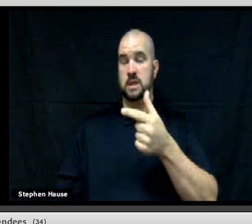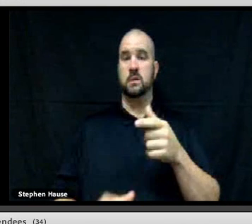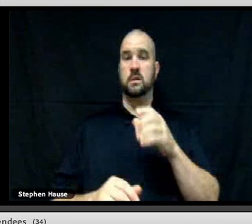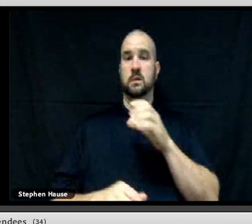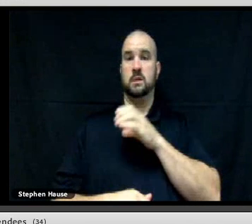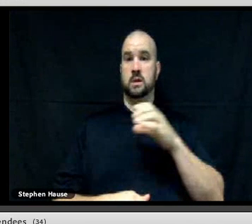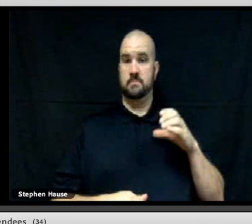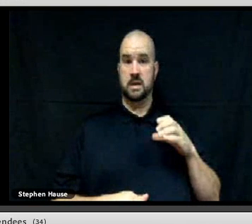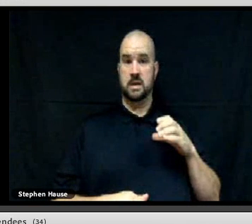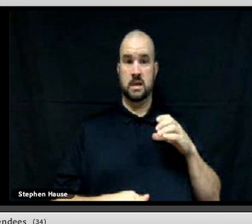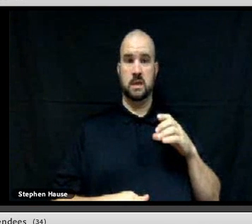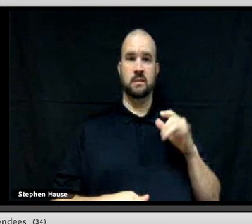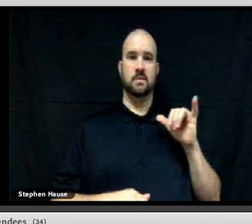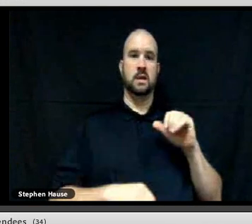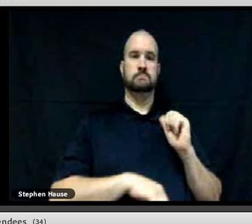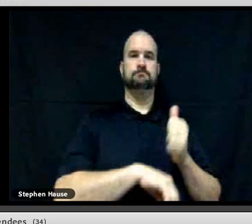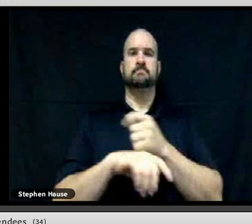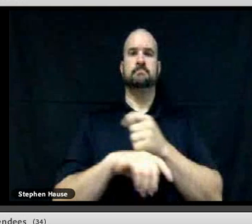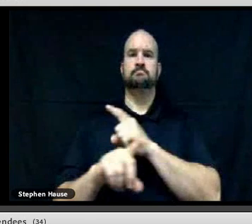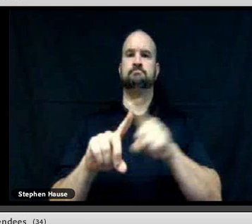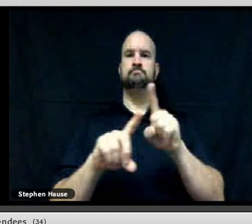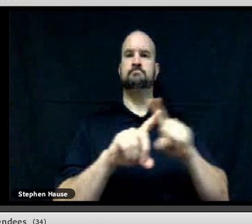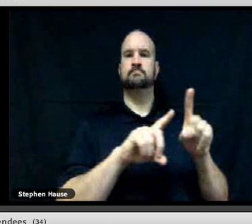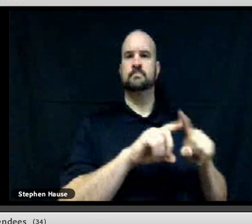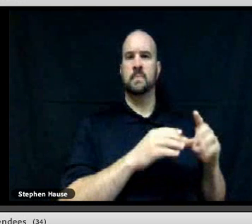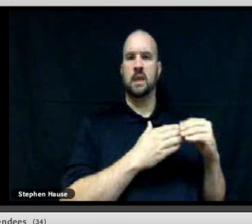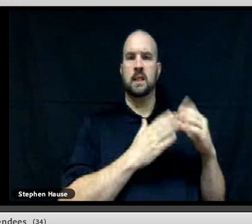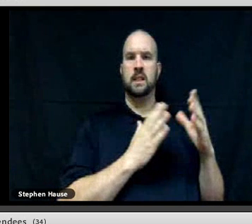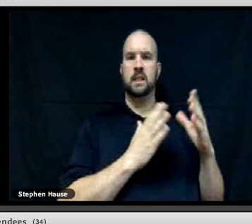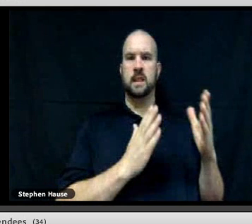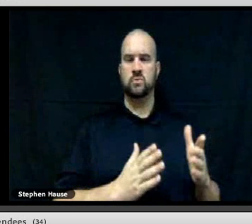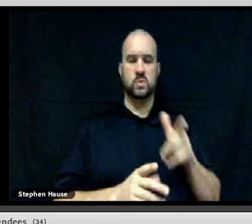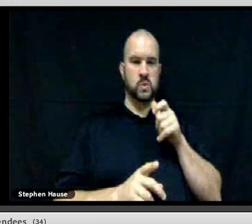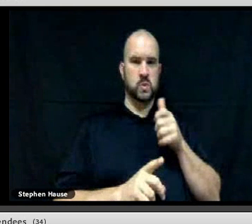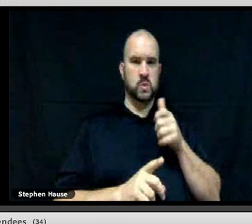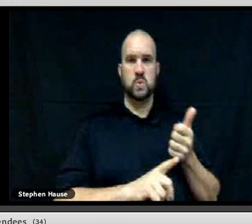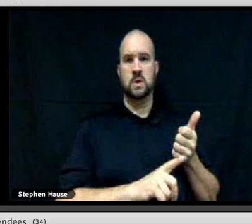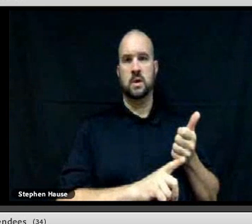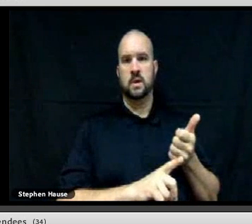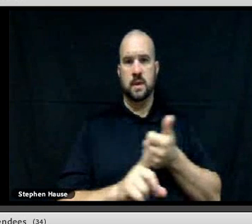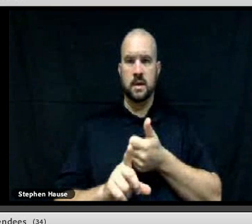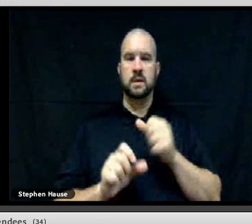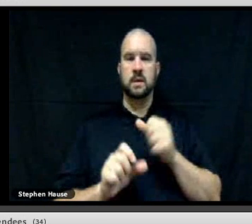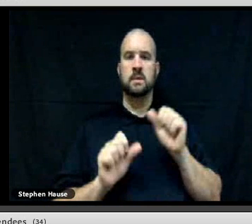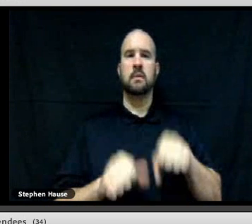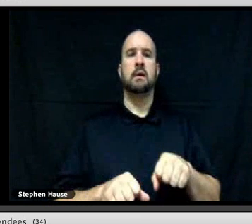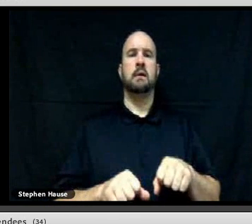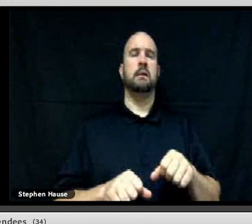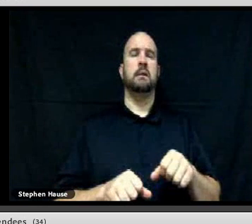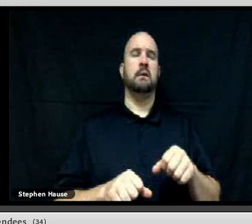around the state, um, who can speak to the digital collections landscape in their area